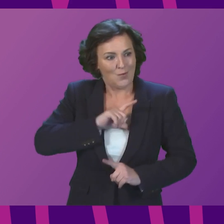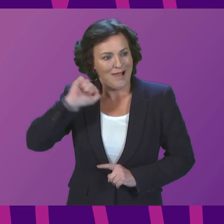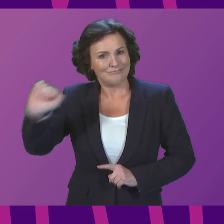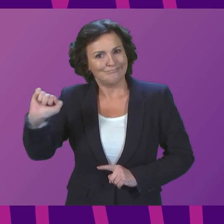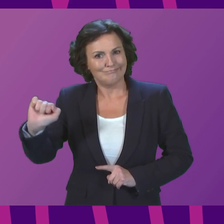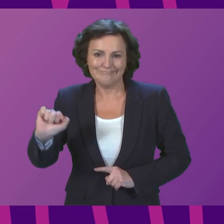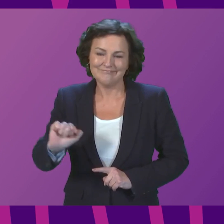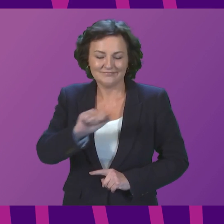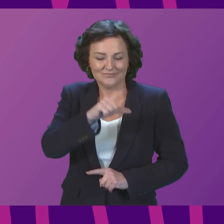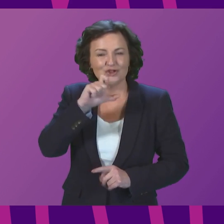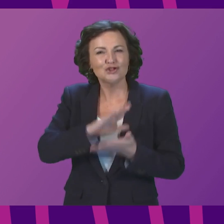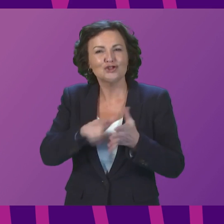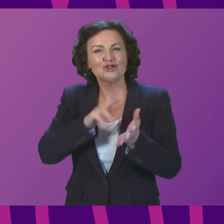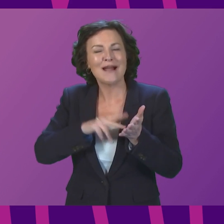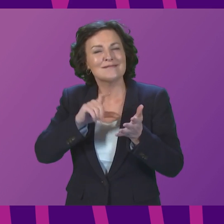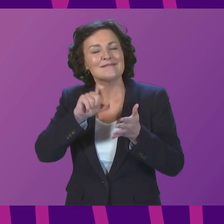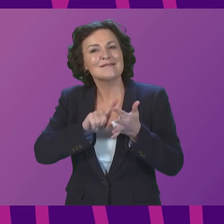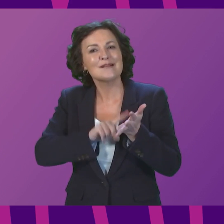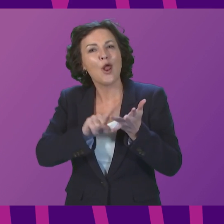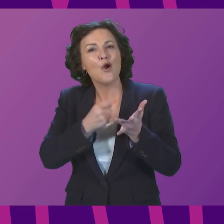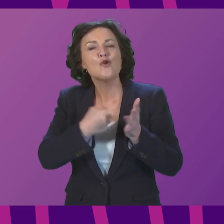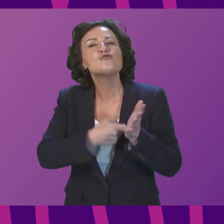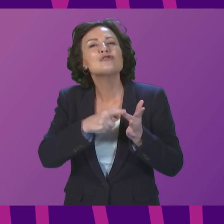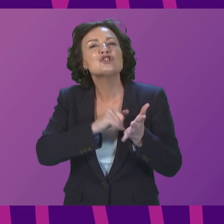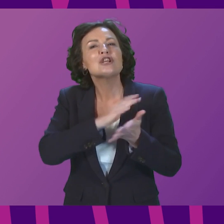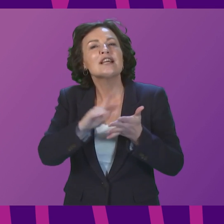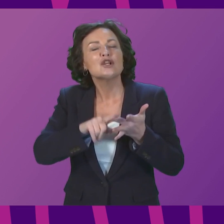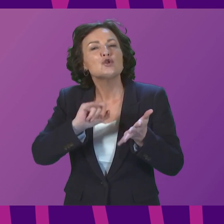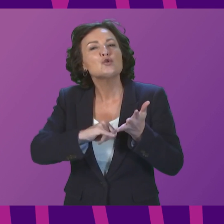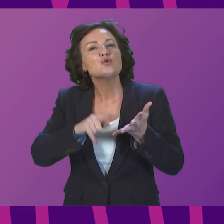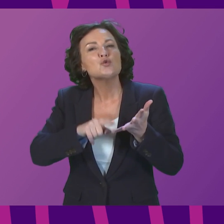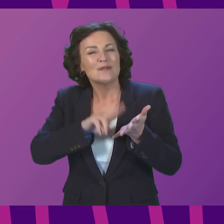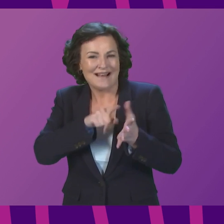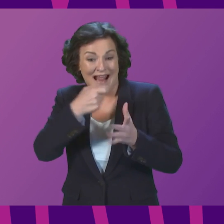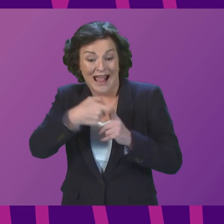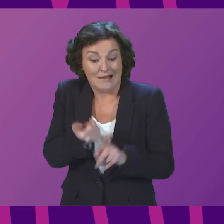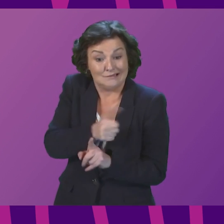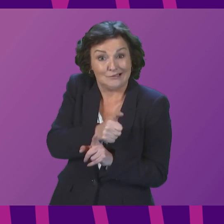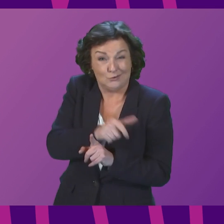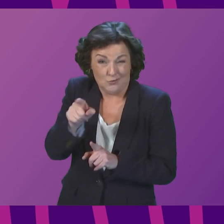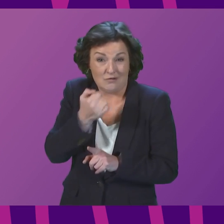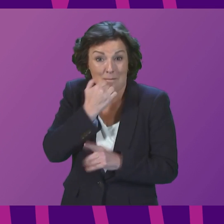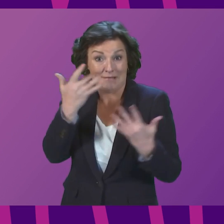like welcome steps to help to mitigate the increase. However, in my view, those steps do not go far enough.